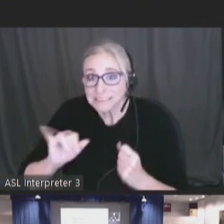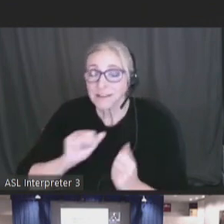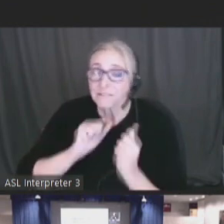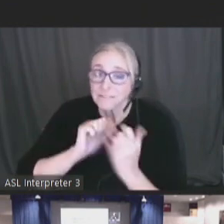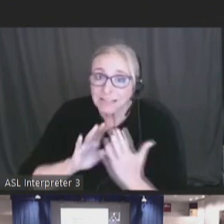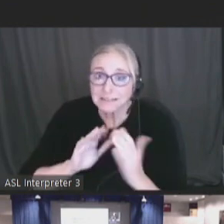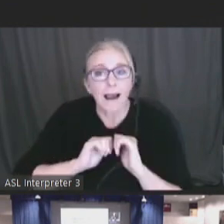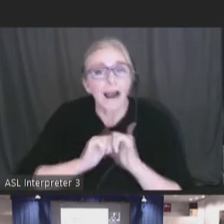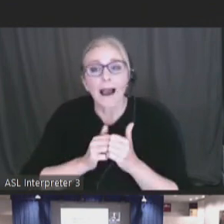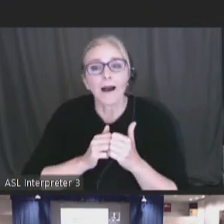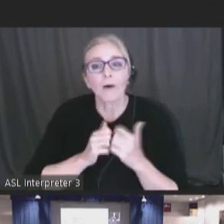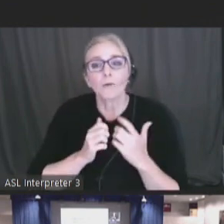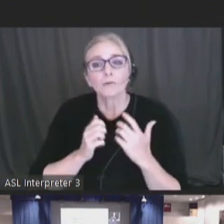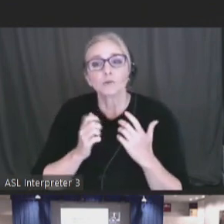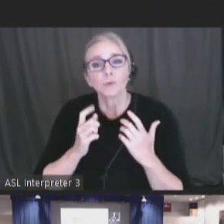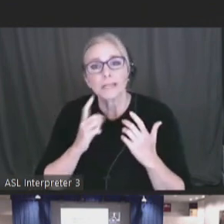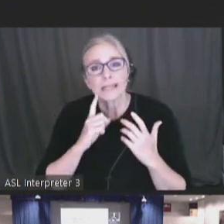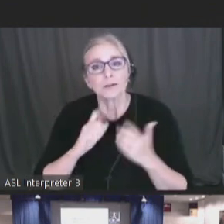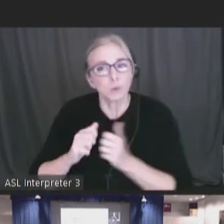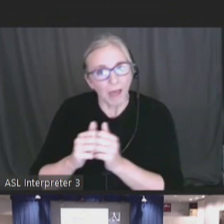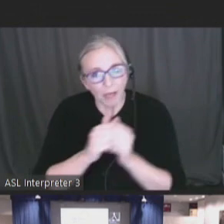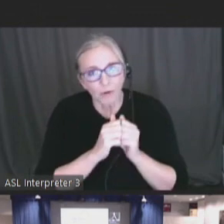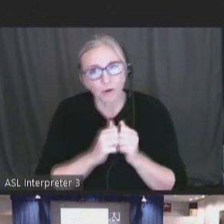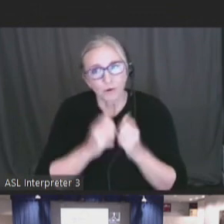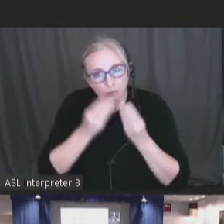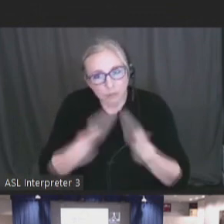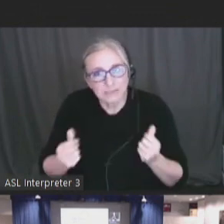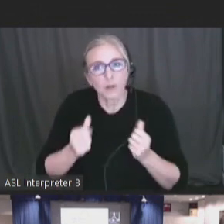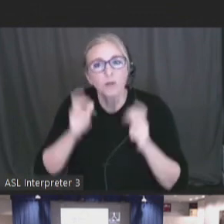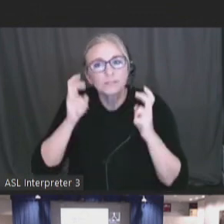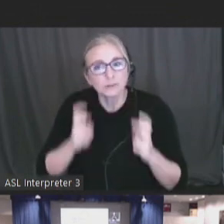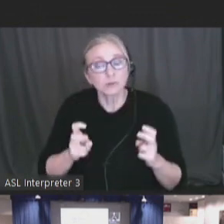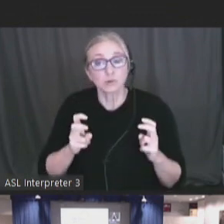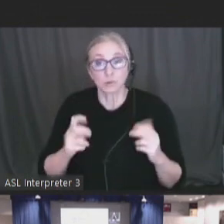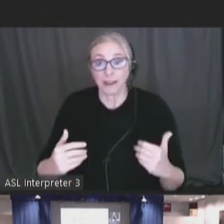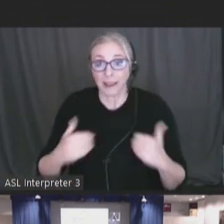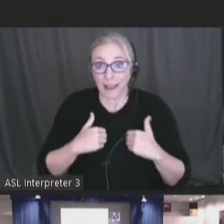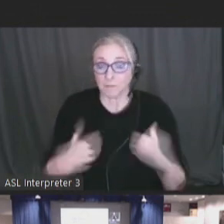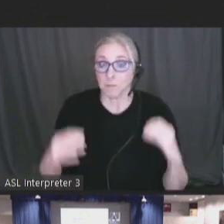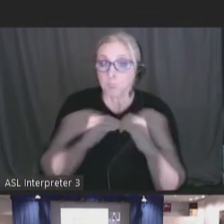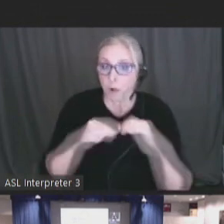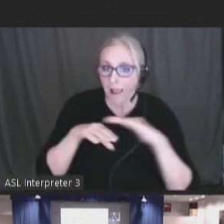how do we collectively address those issues so that we have increased access and coordination